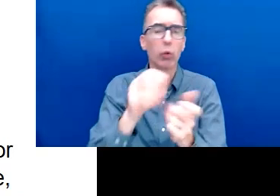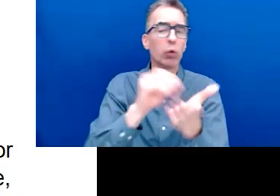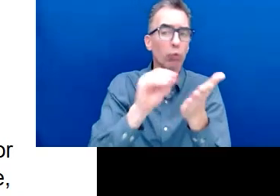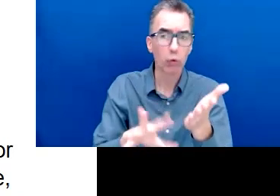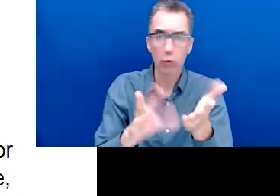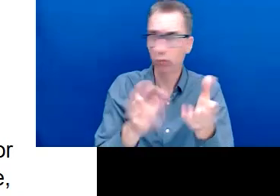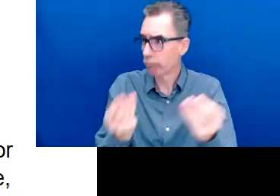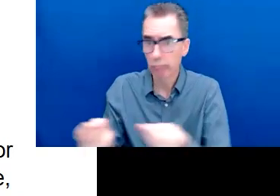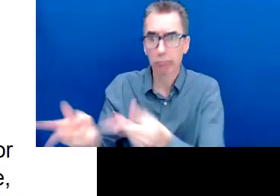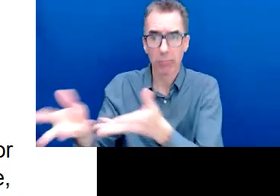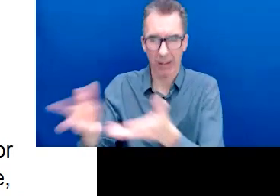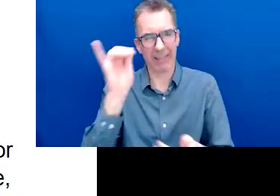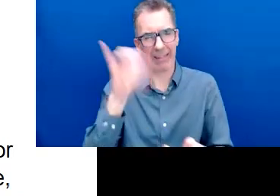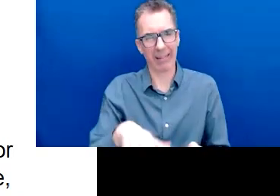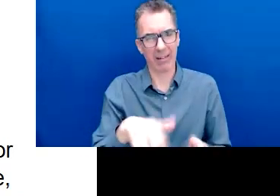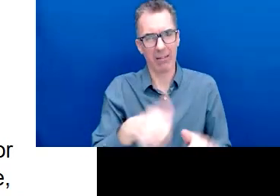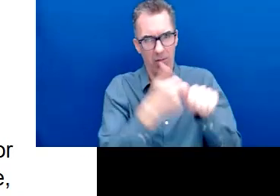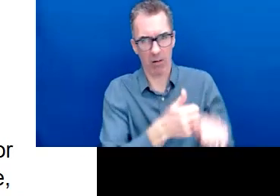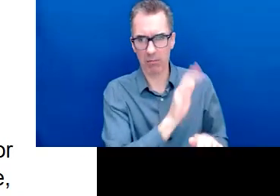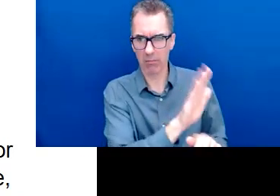And, OERs can include things like